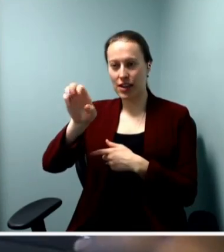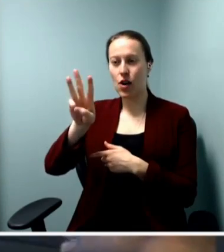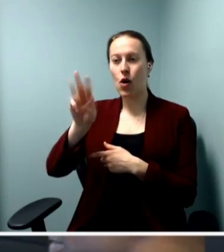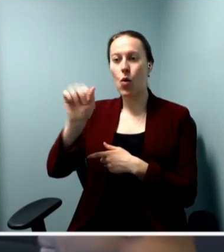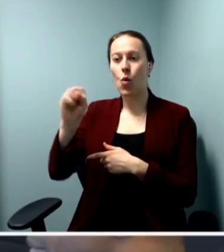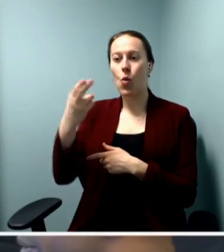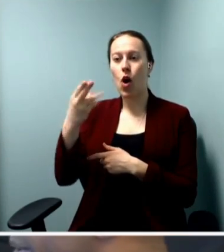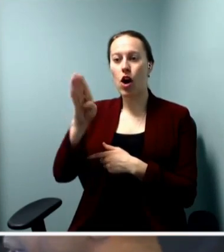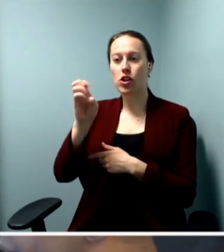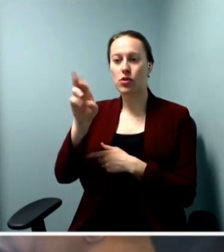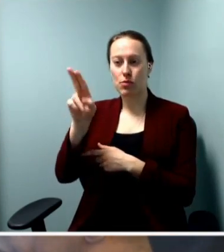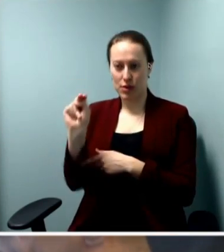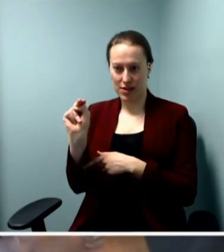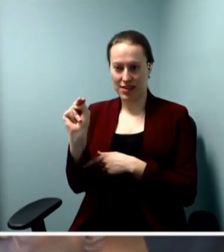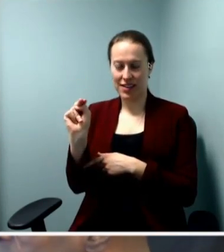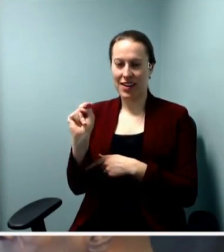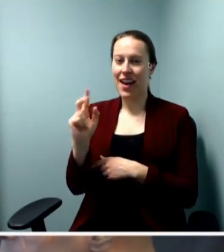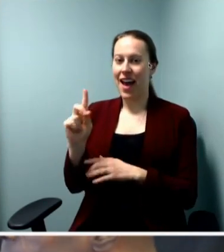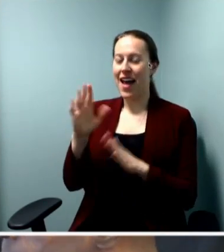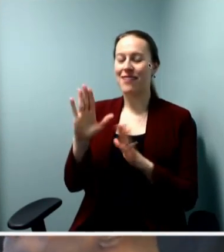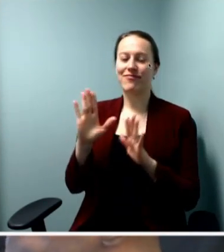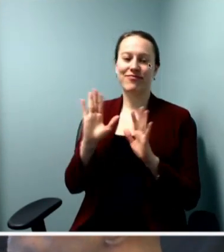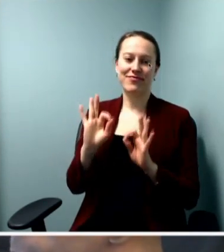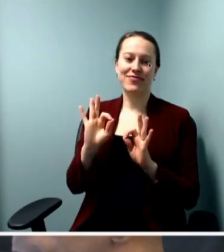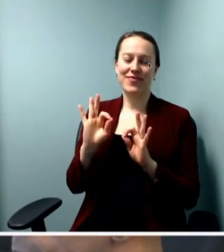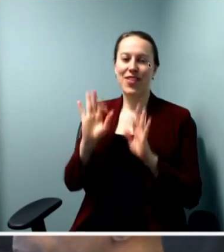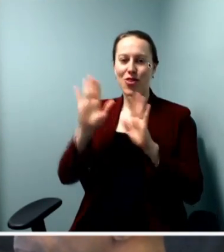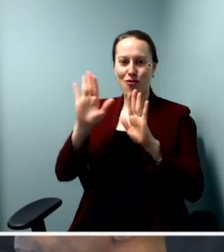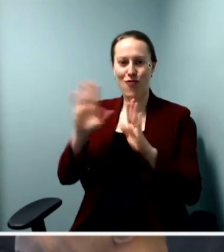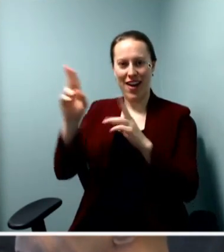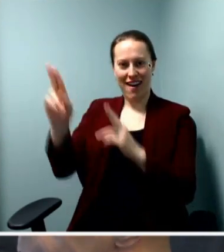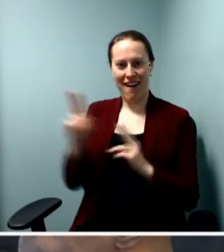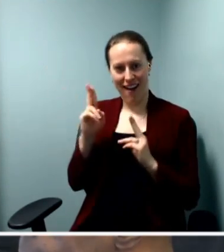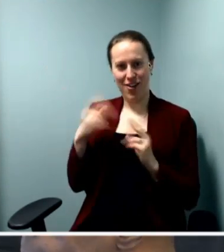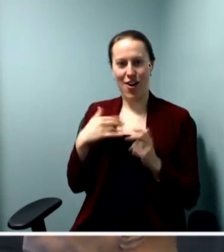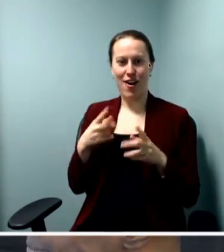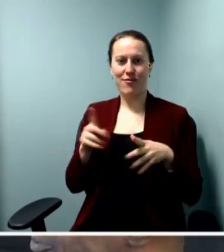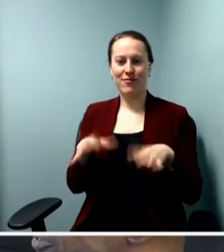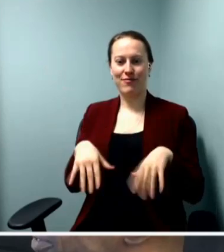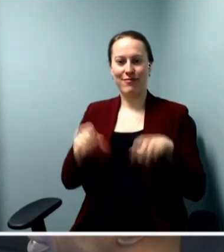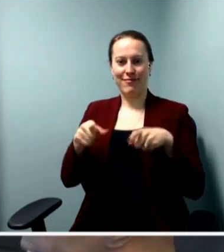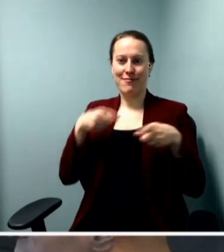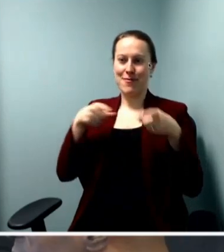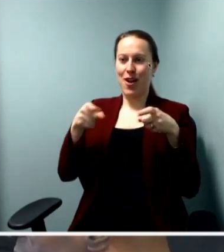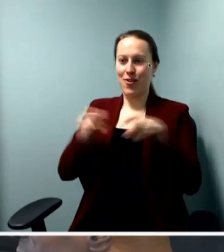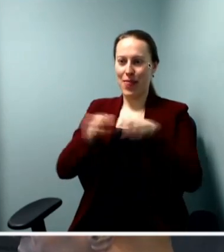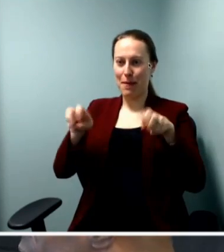of moderating this panel. I'm wearing a couple of hats at the moment.